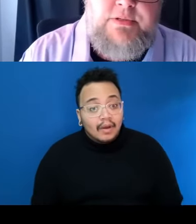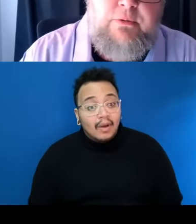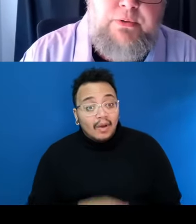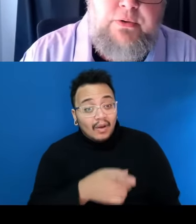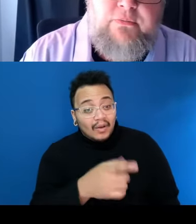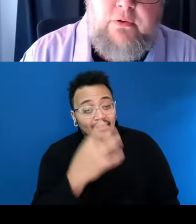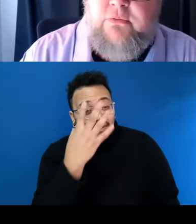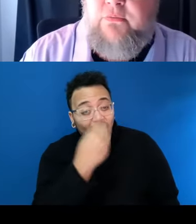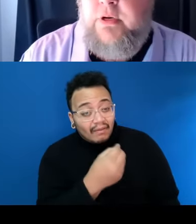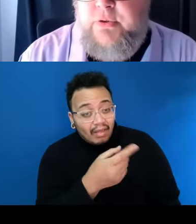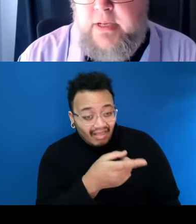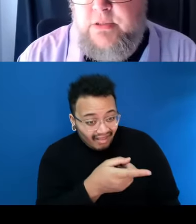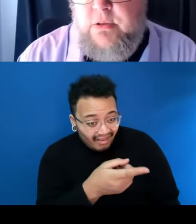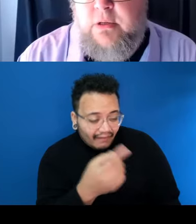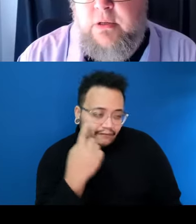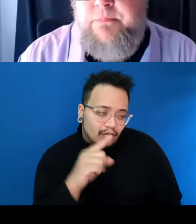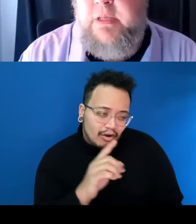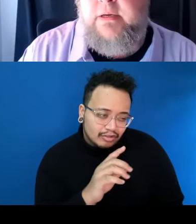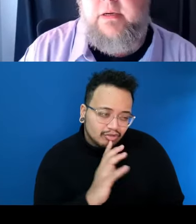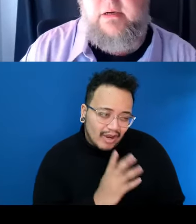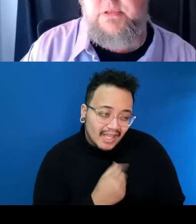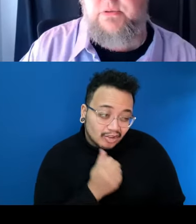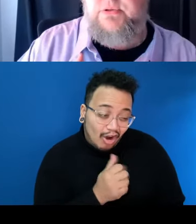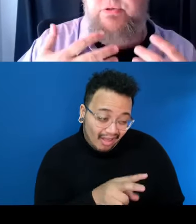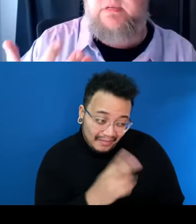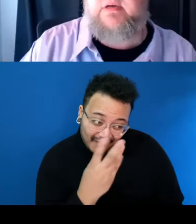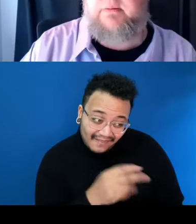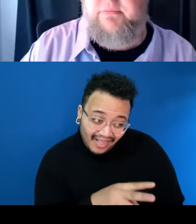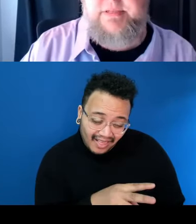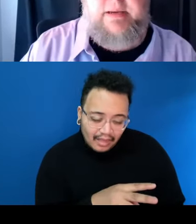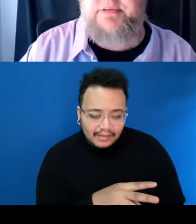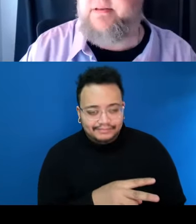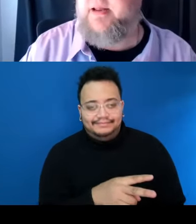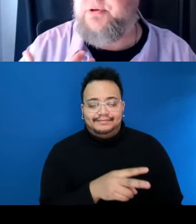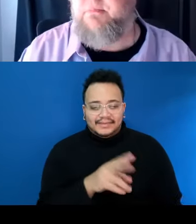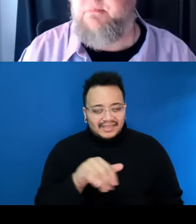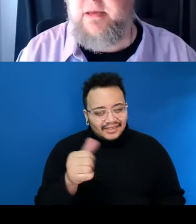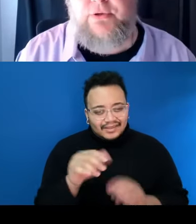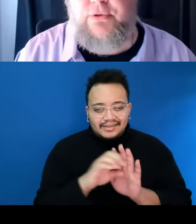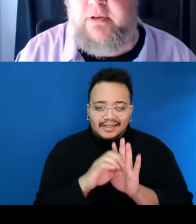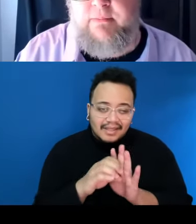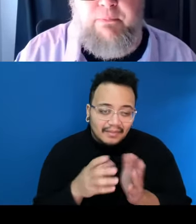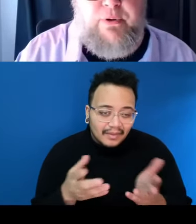"You're so beautiful for a trans girl." So, those are just a couple of examples and I'm sure many of you could come up